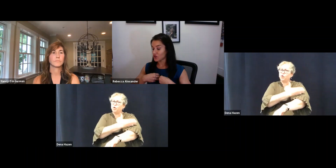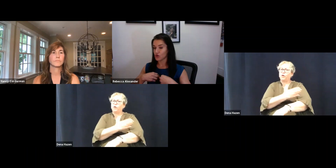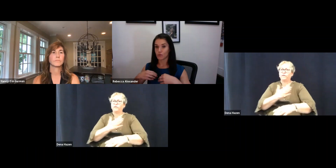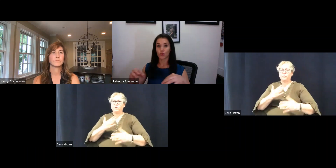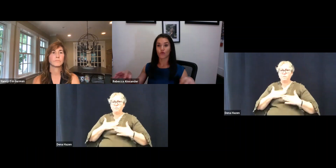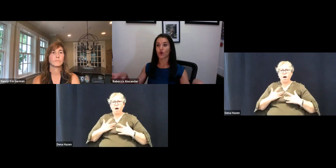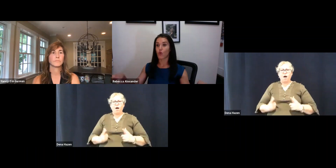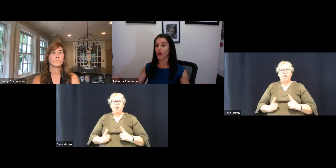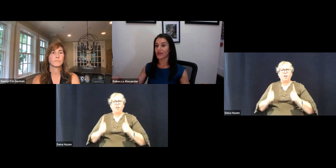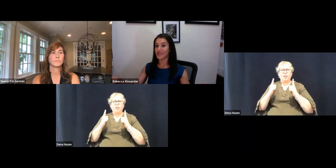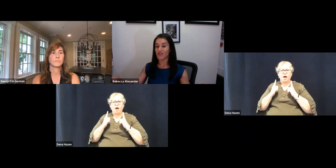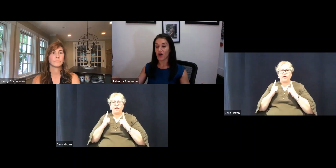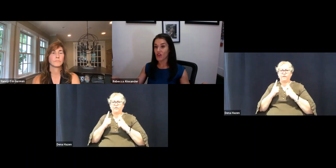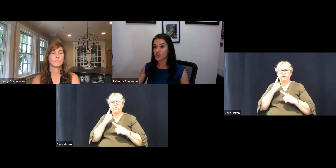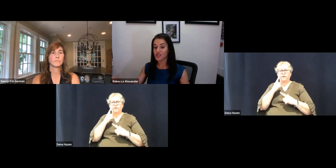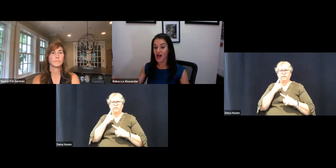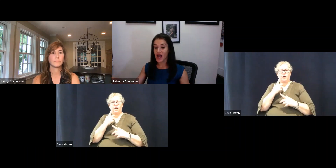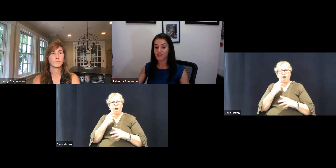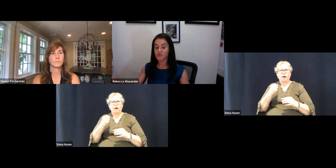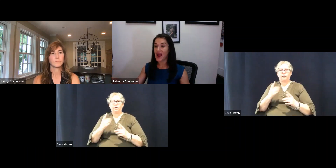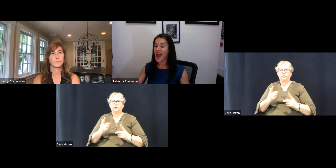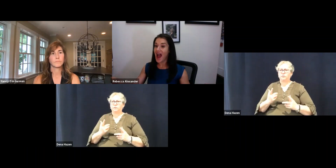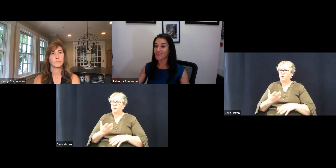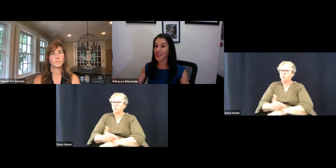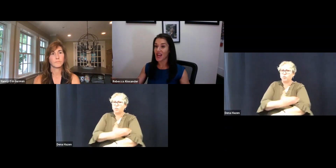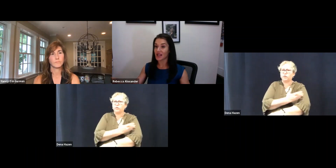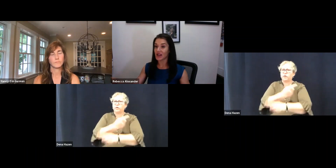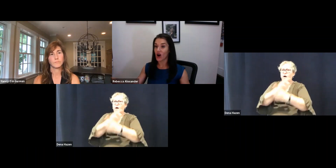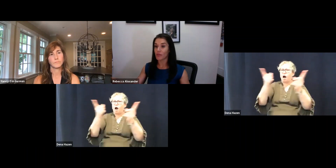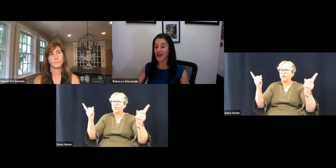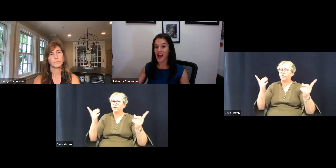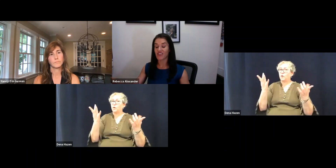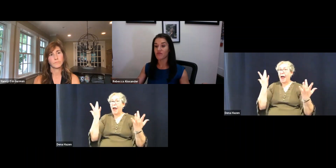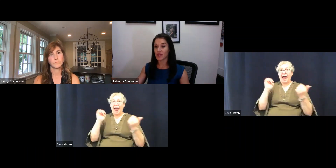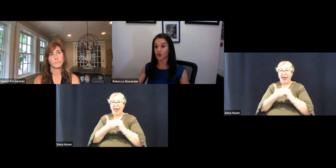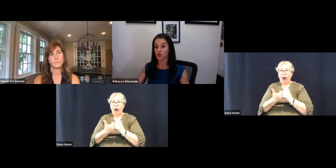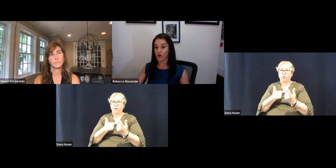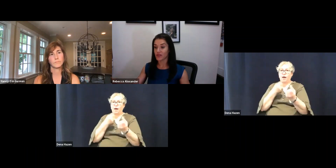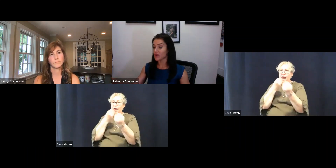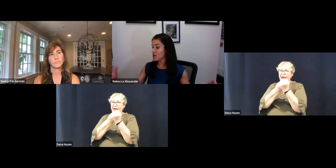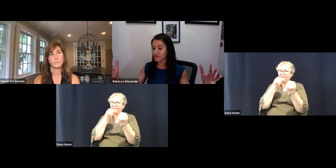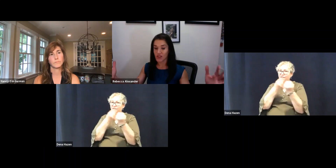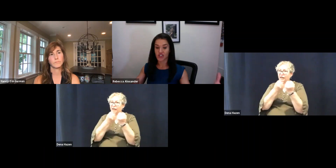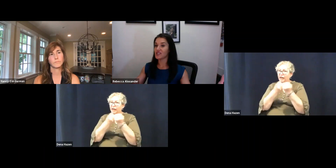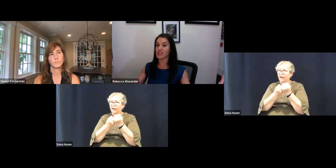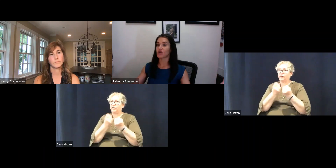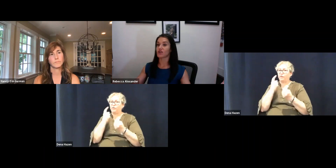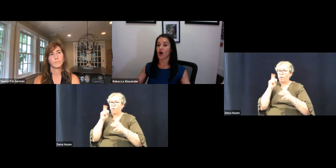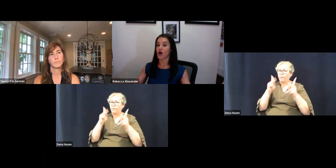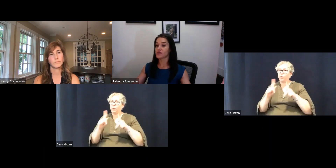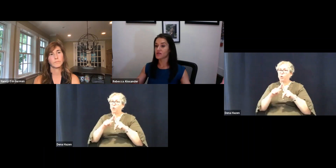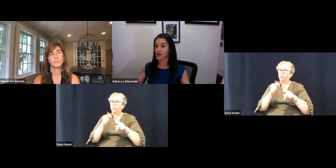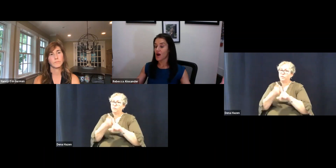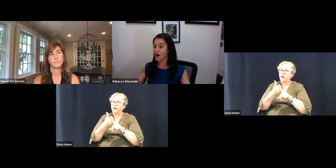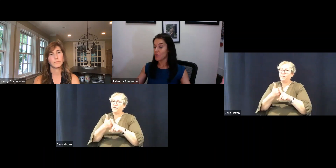to improve the quality of others' lives, by advocating on behalf of people with vision and hearing loss.